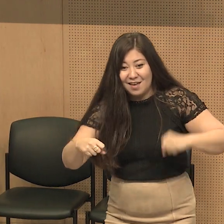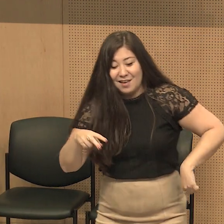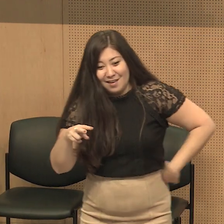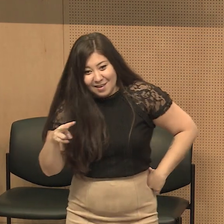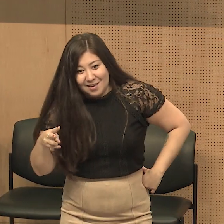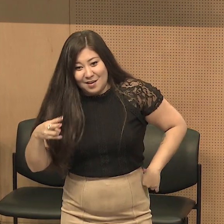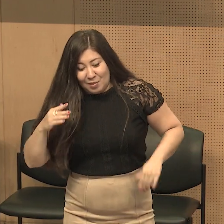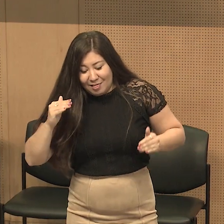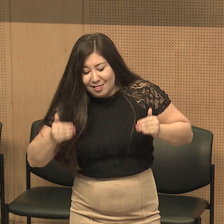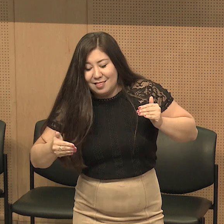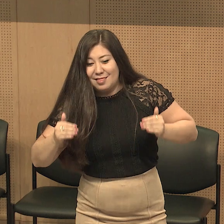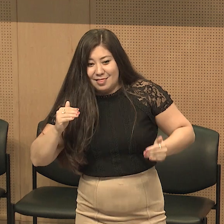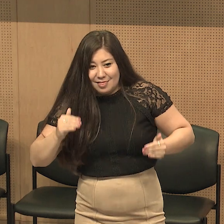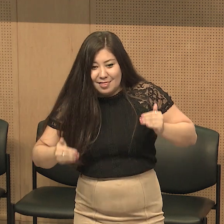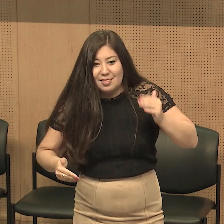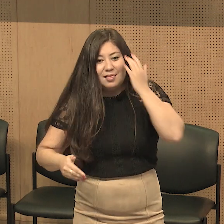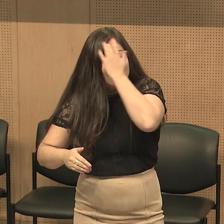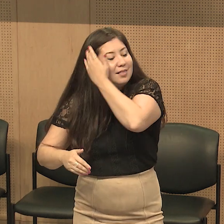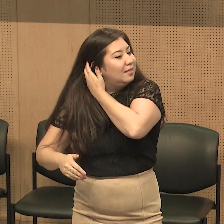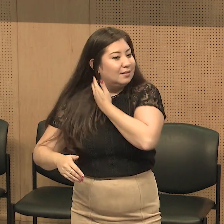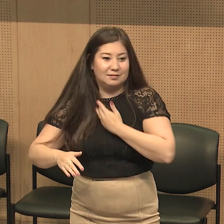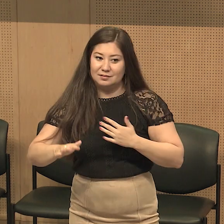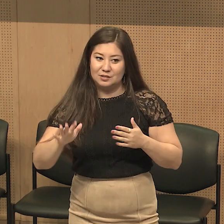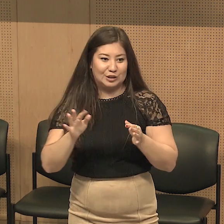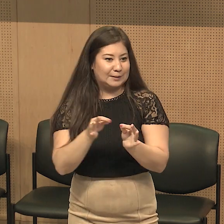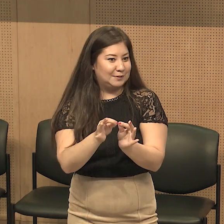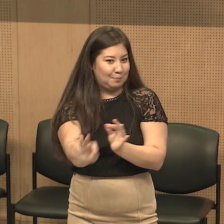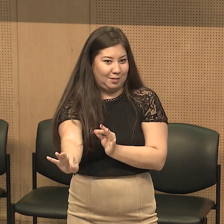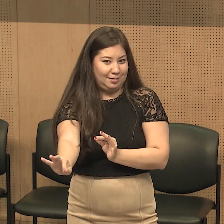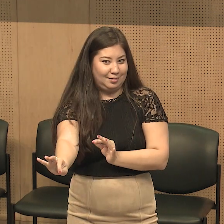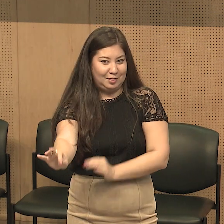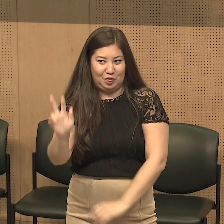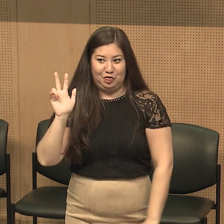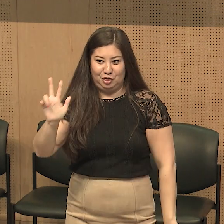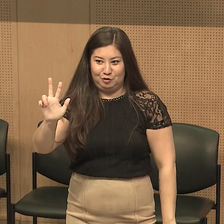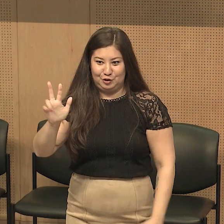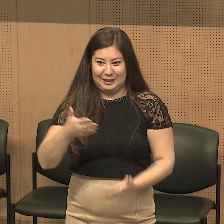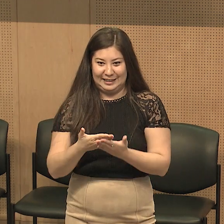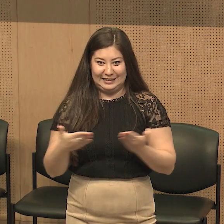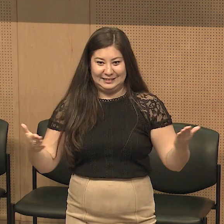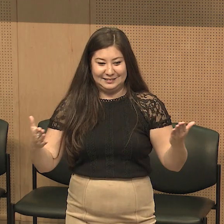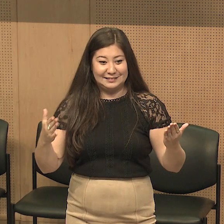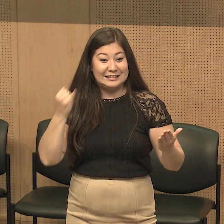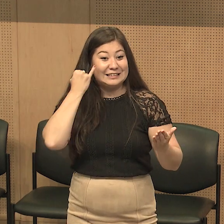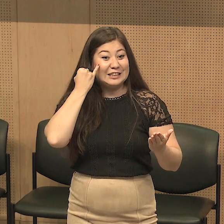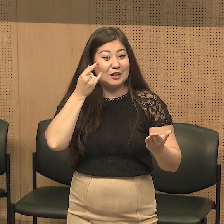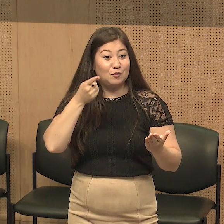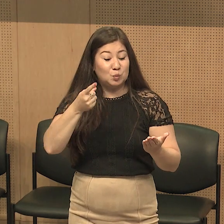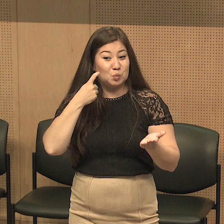Don't go on and on with too much information. Keep it simple. Just 3 points.